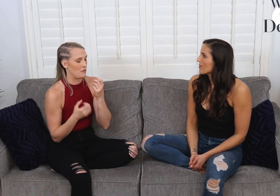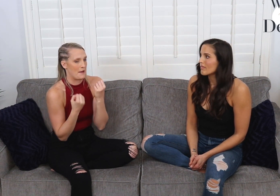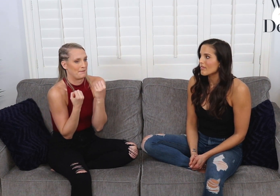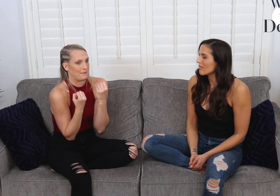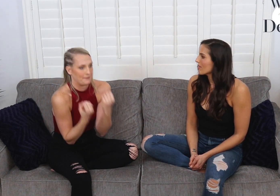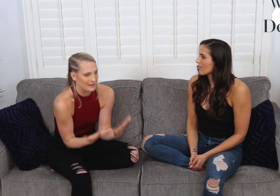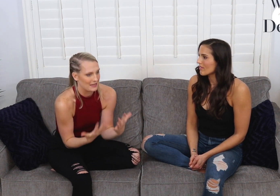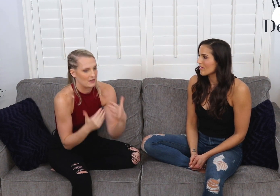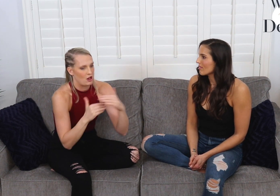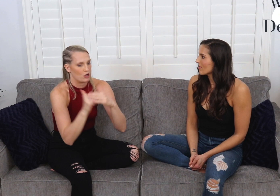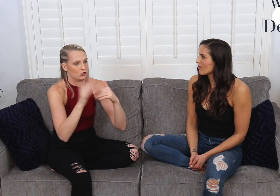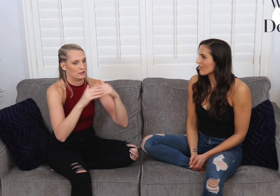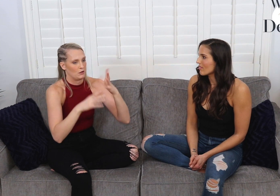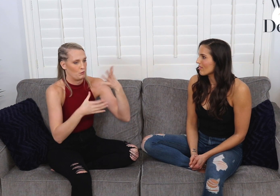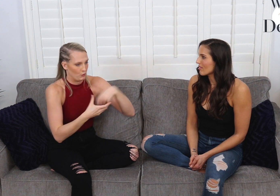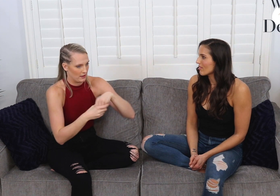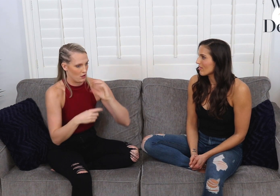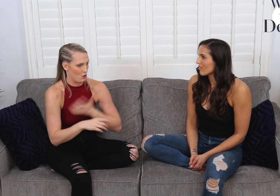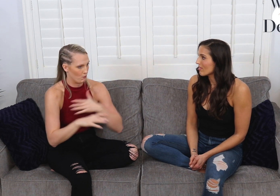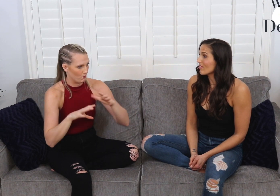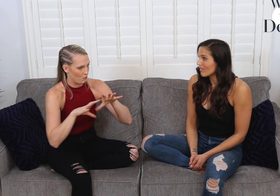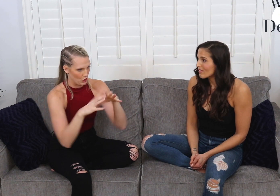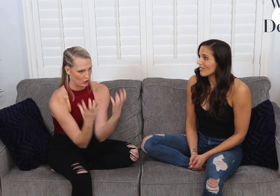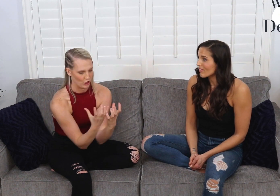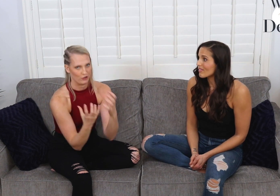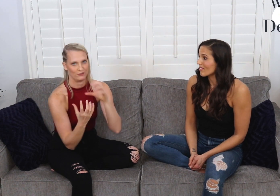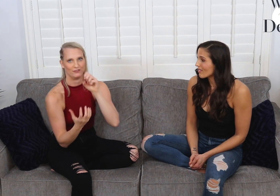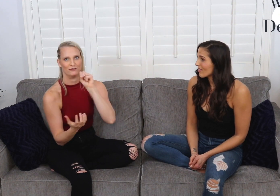There's also so many layers within our world.